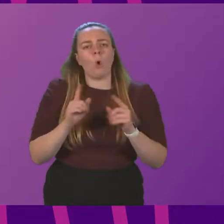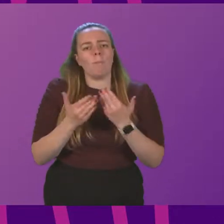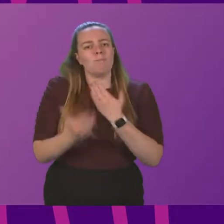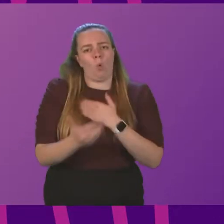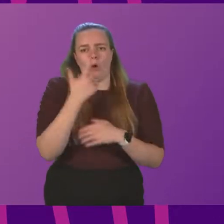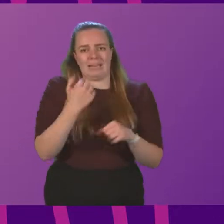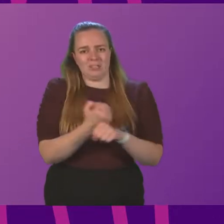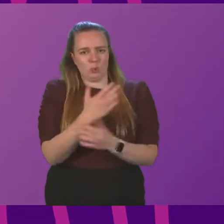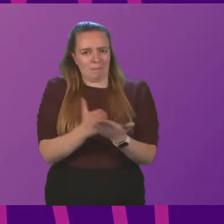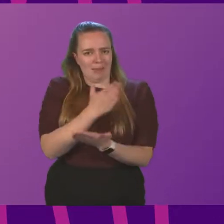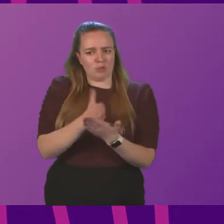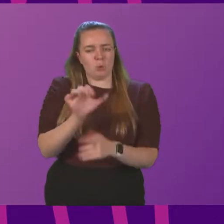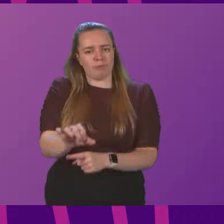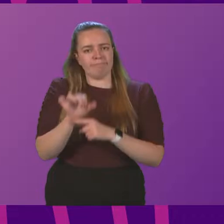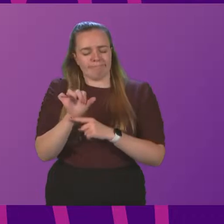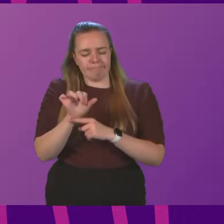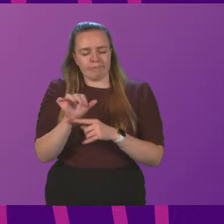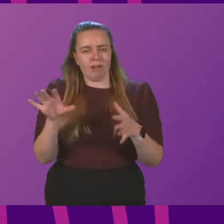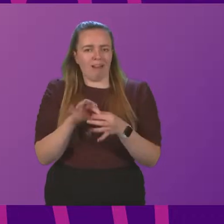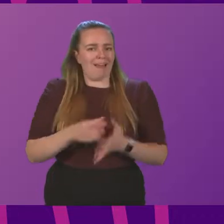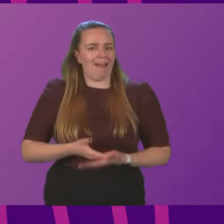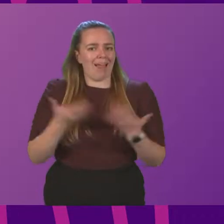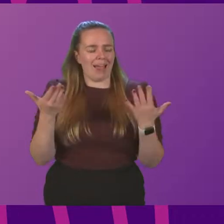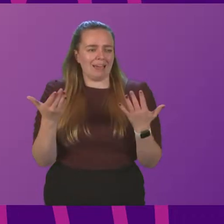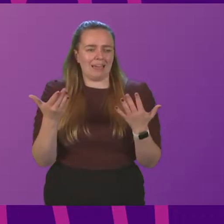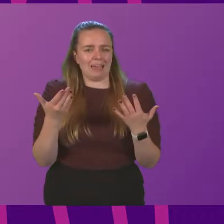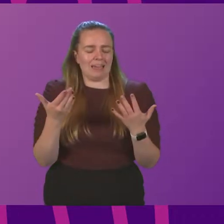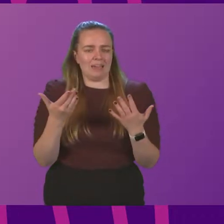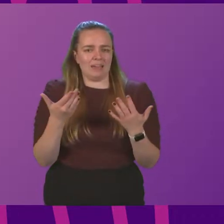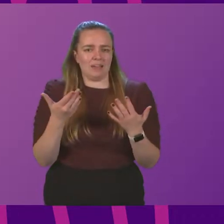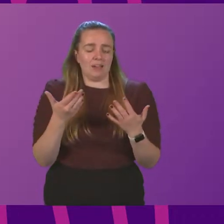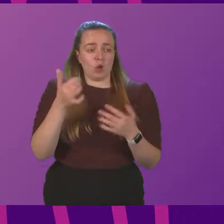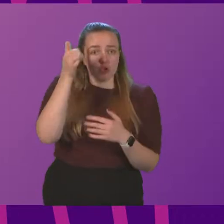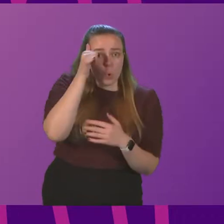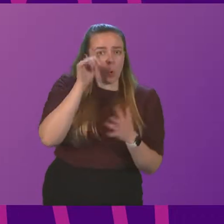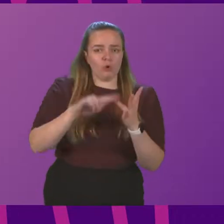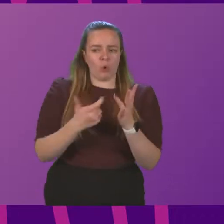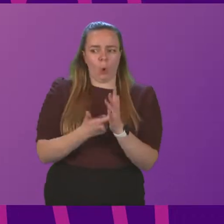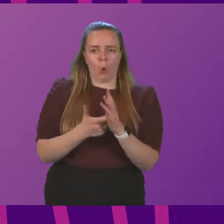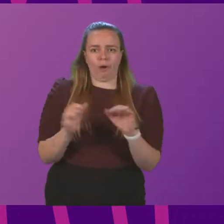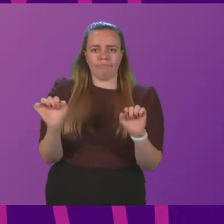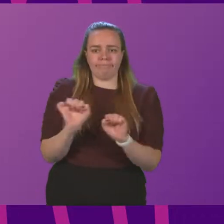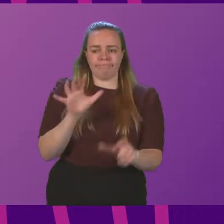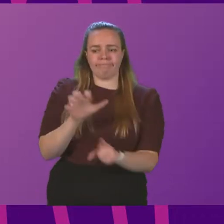to ensure that there is protection against any known—or, indeed, unknown, at this stage—variants of interest.